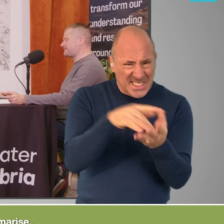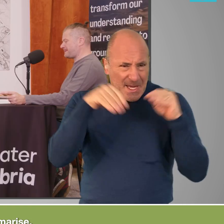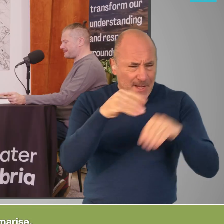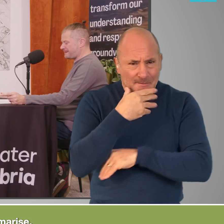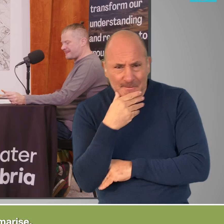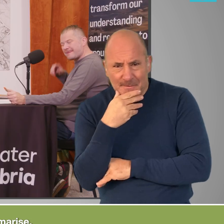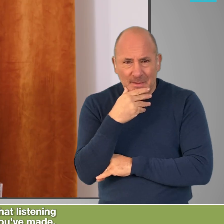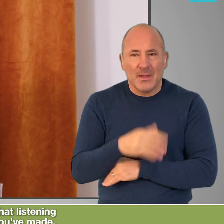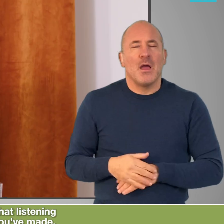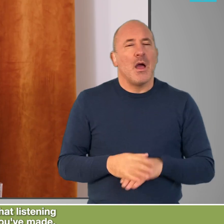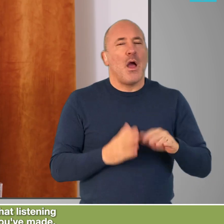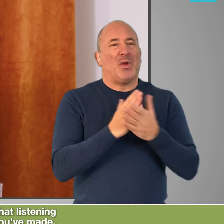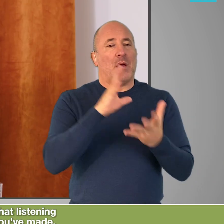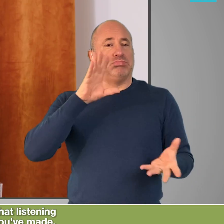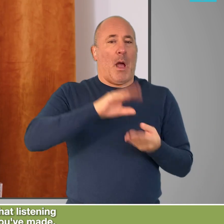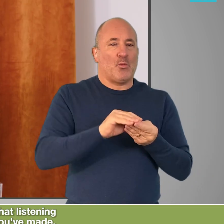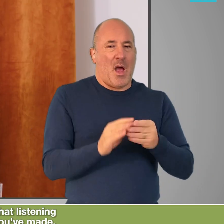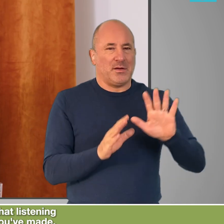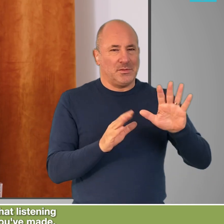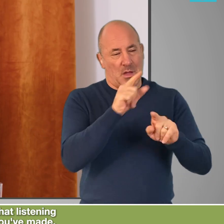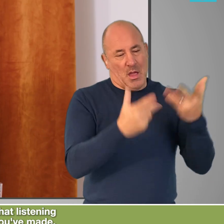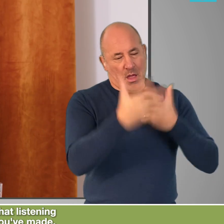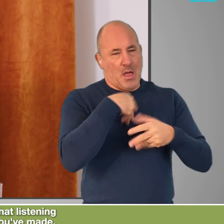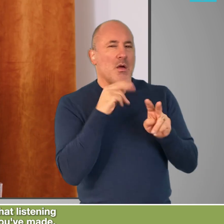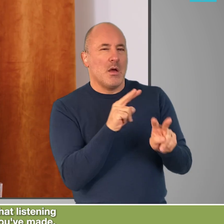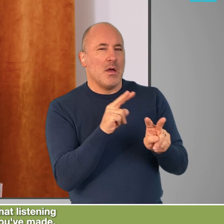But just to summarise, would you then say that listening to the descriptions you've made,